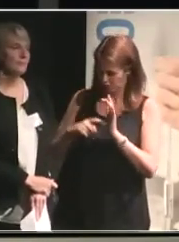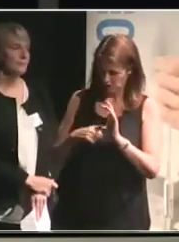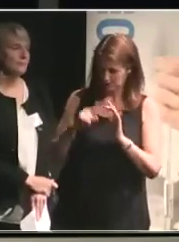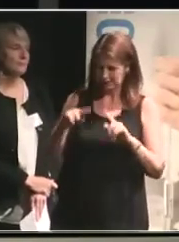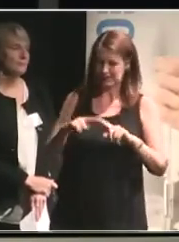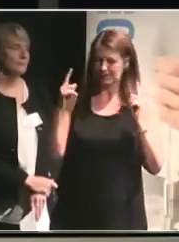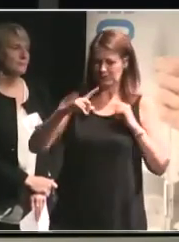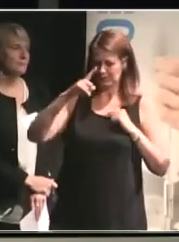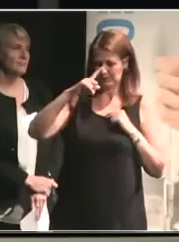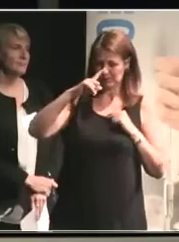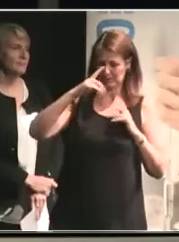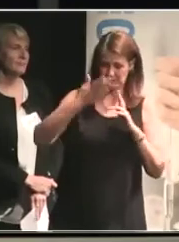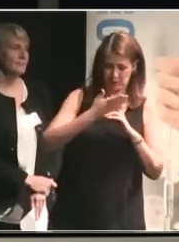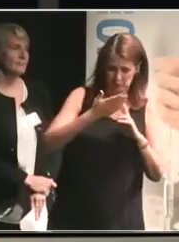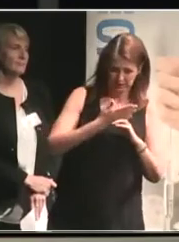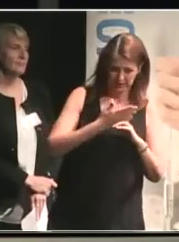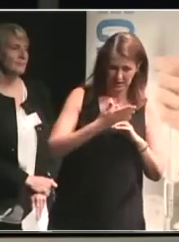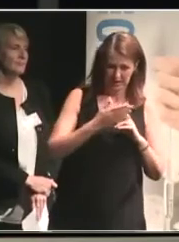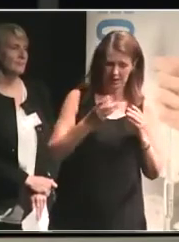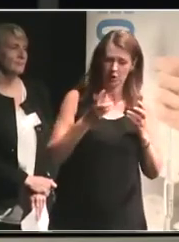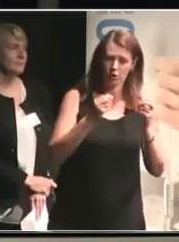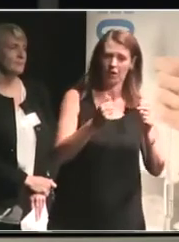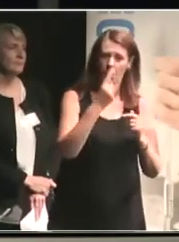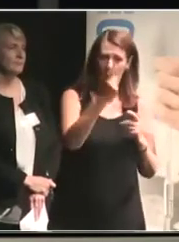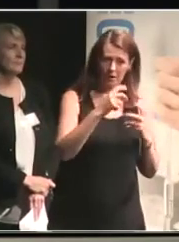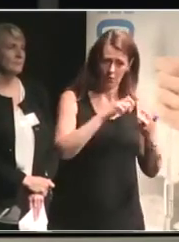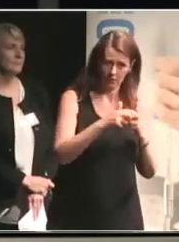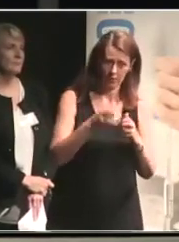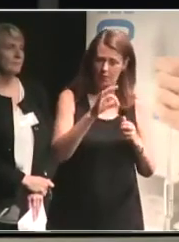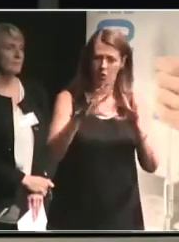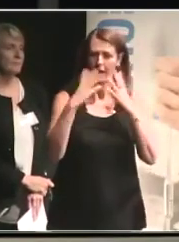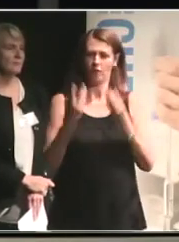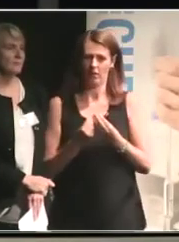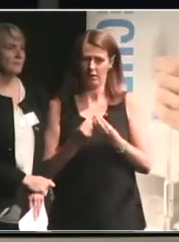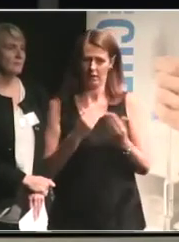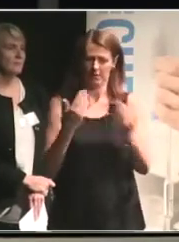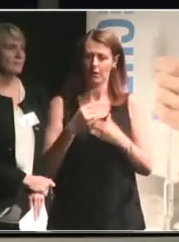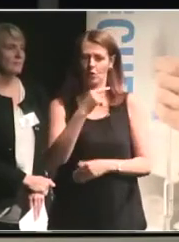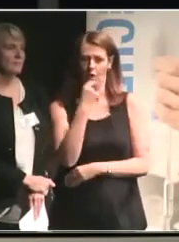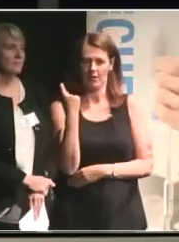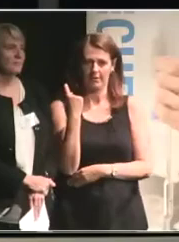between solving some problem but not everything versus lying. All right? and so there are twelve